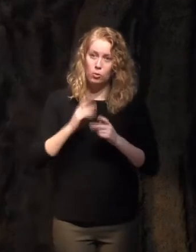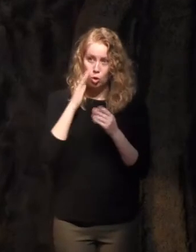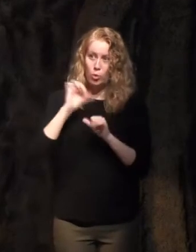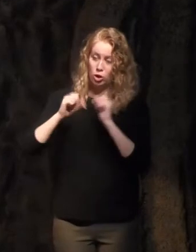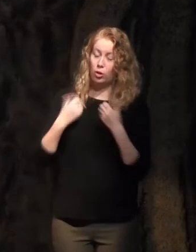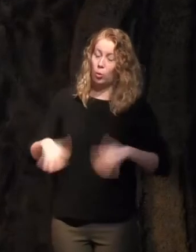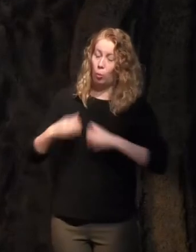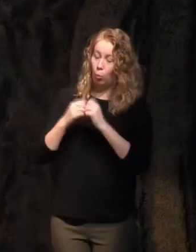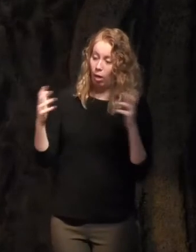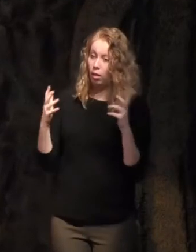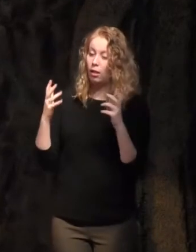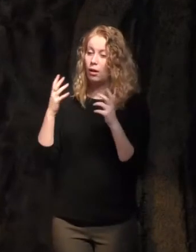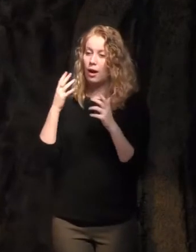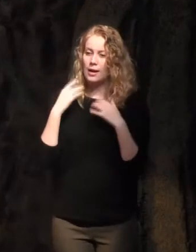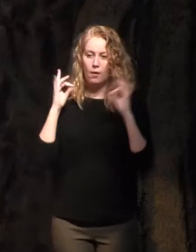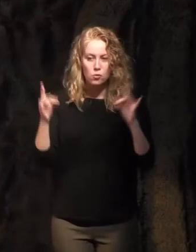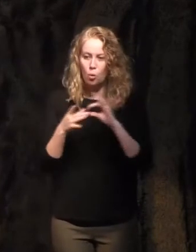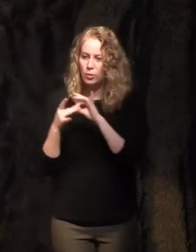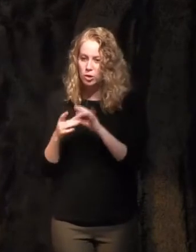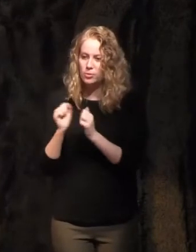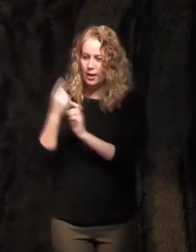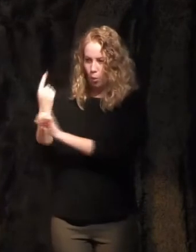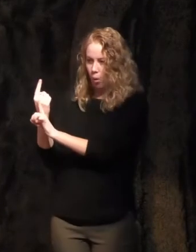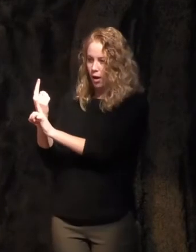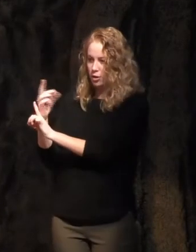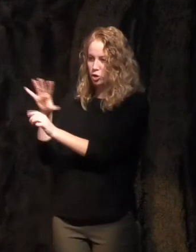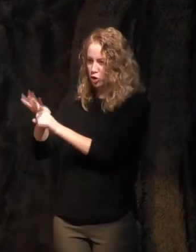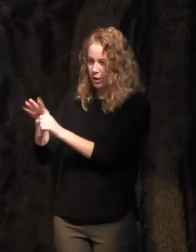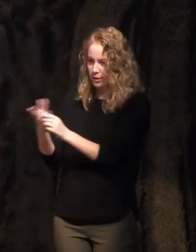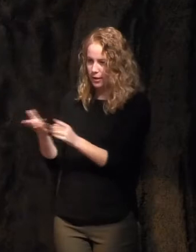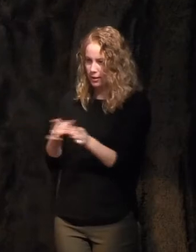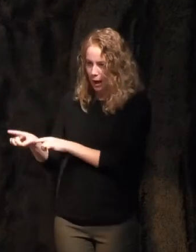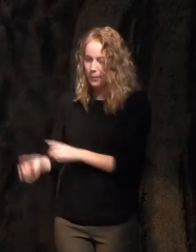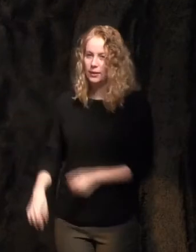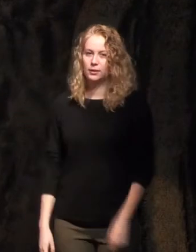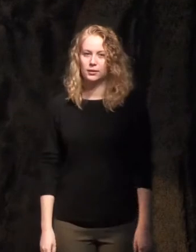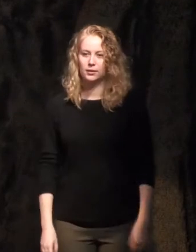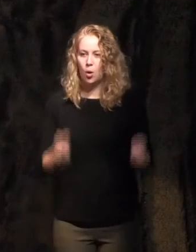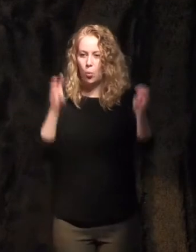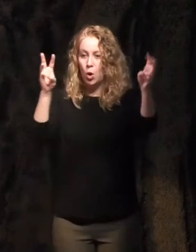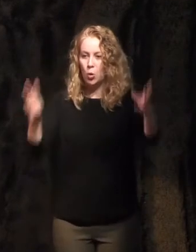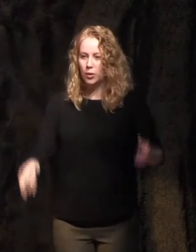and have absolutely no relationship to that single shitty thing whatsoever. (Audience applauding)